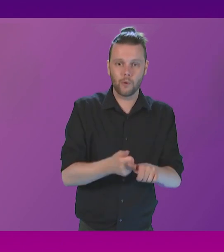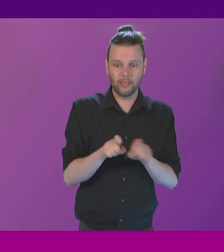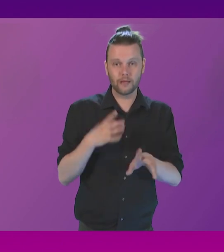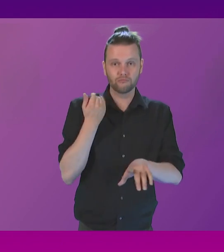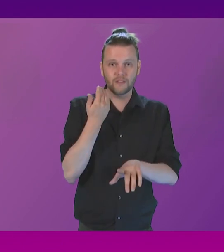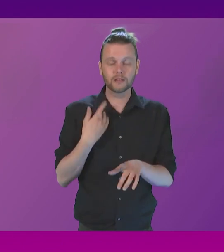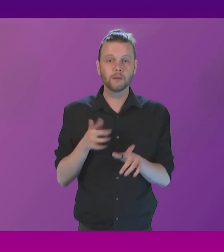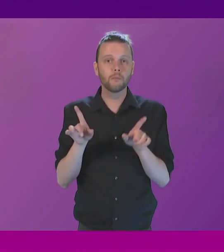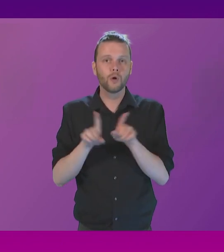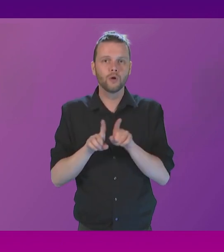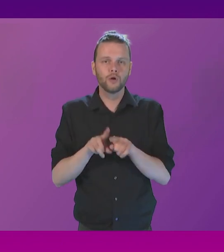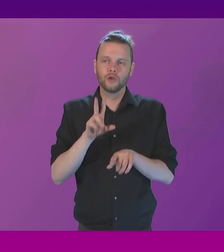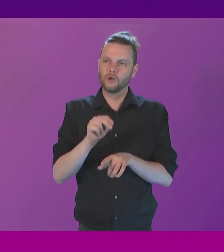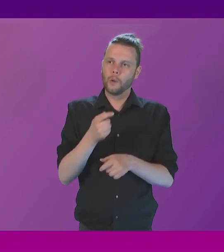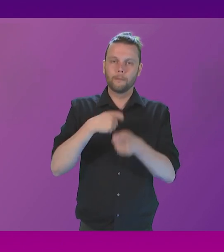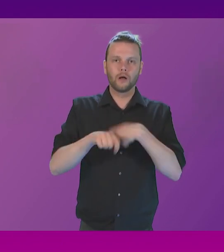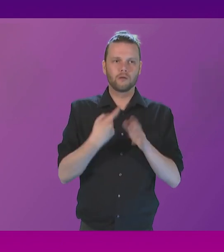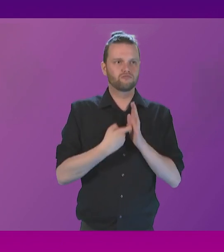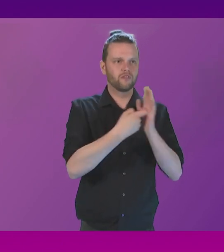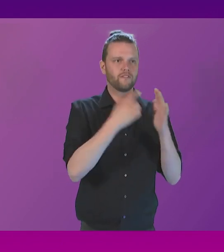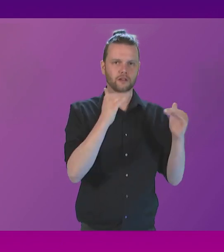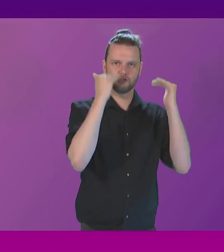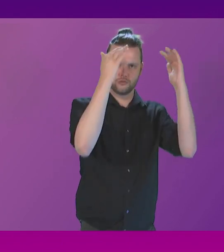but will not end up in a referral to the Supreme Court by the UK Government.